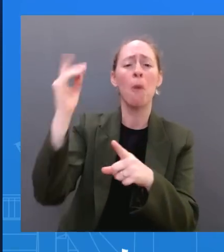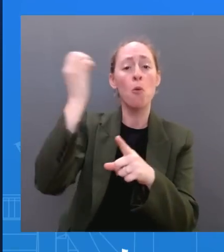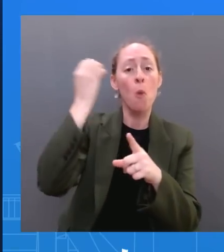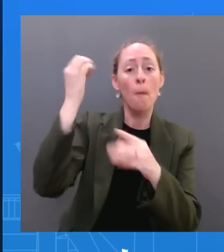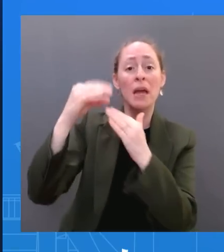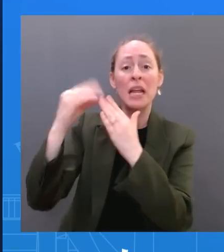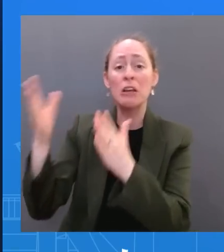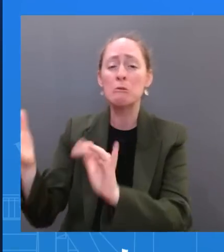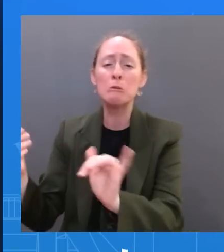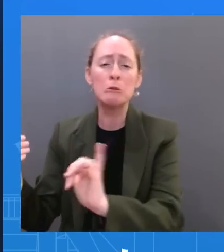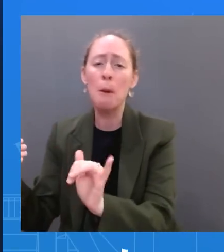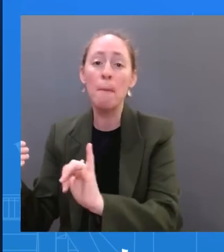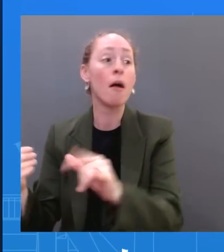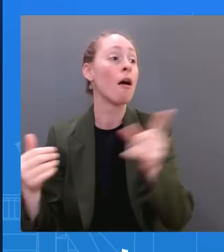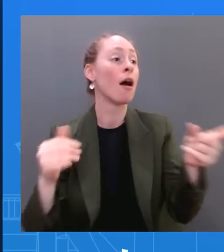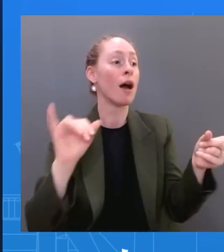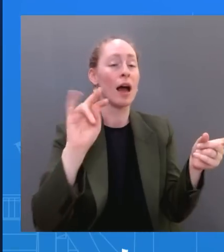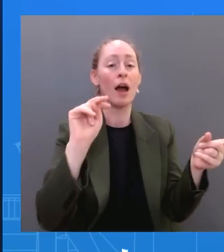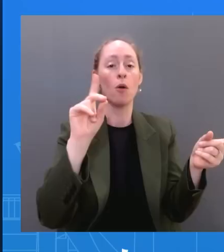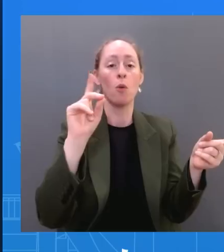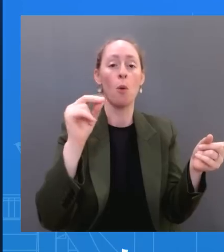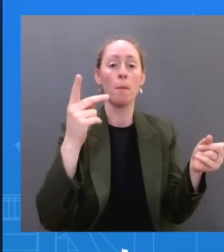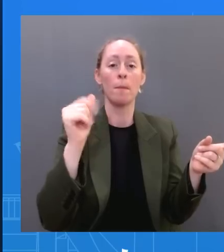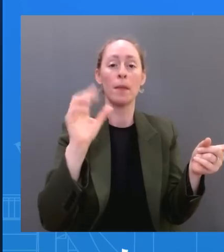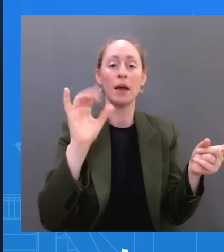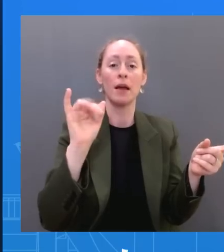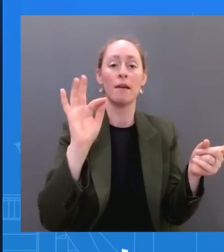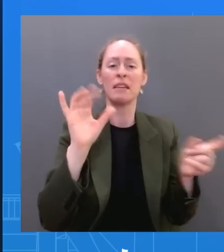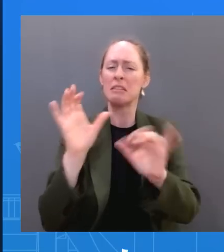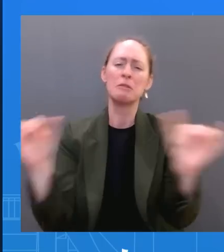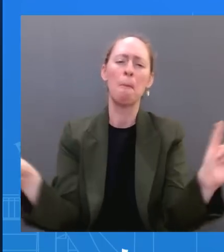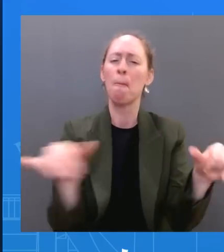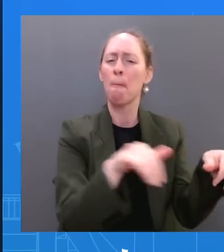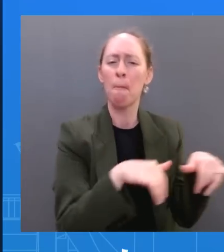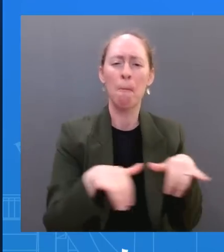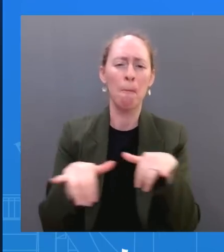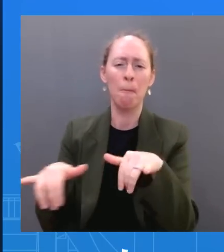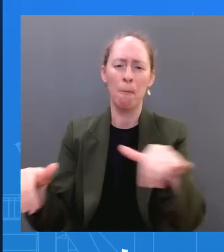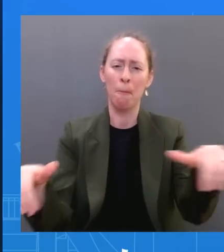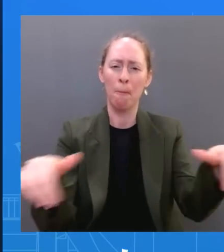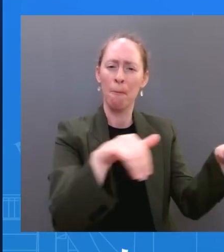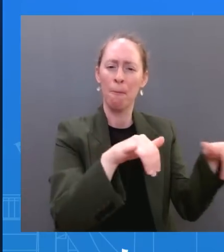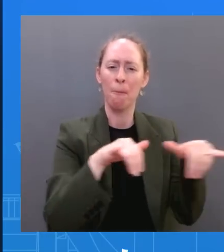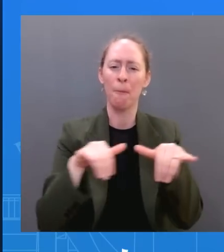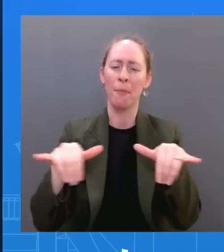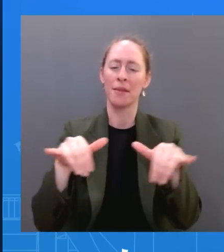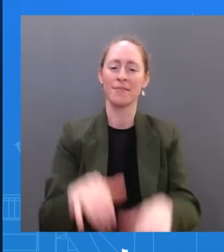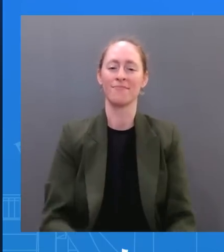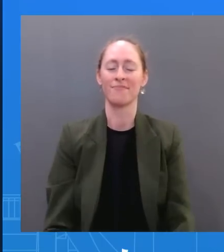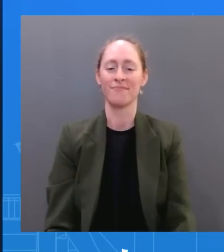Ultimately, that will be up to the OPEC countries to determine. And so I don't have anything to say from this podium right now